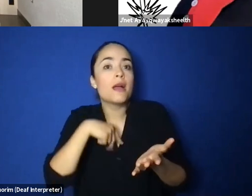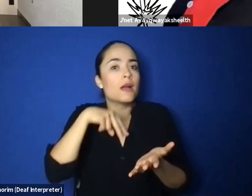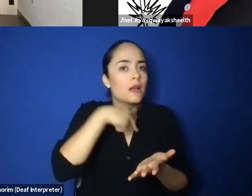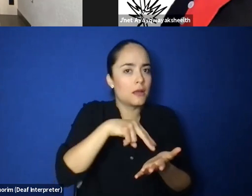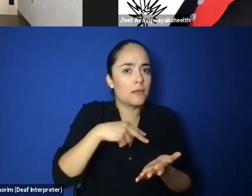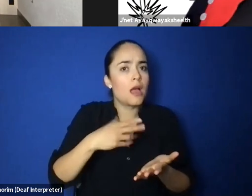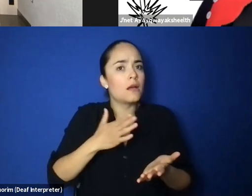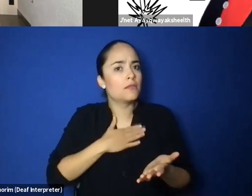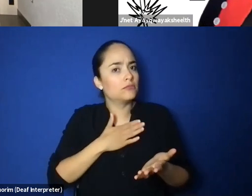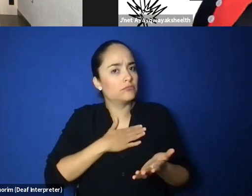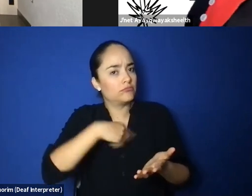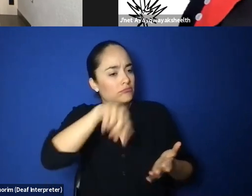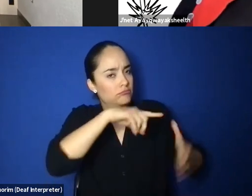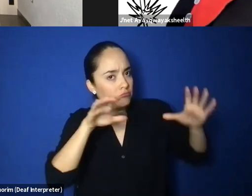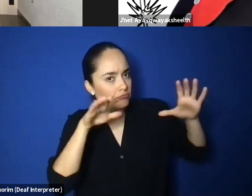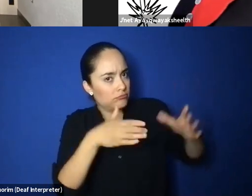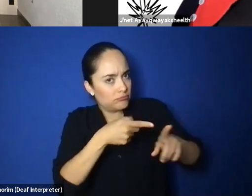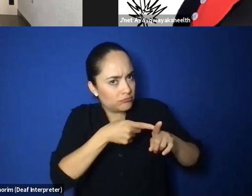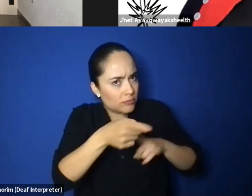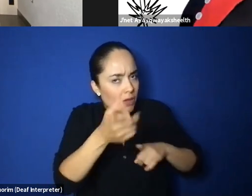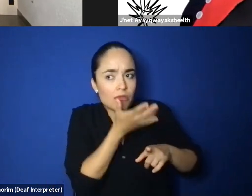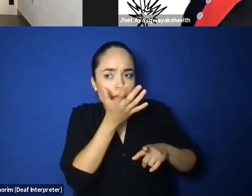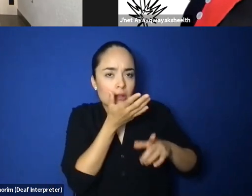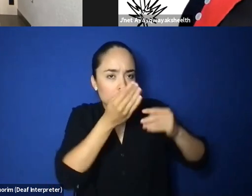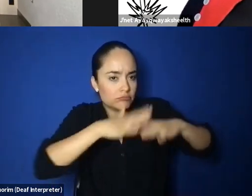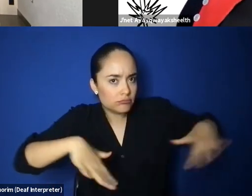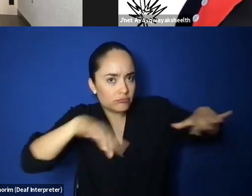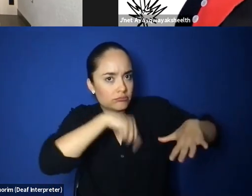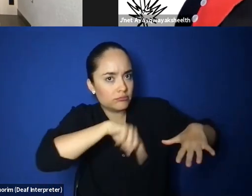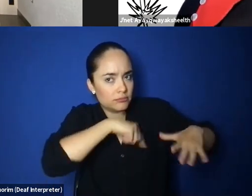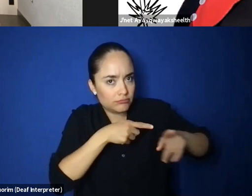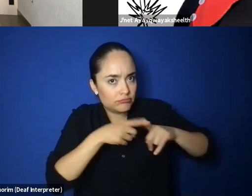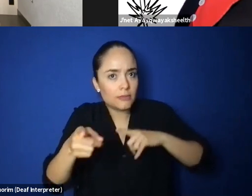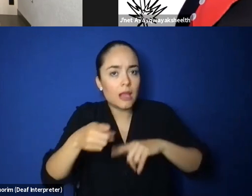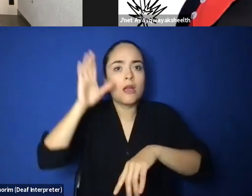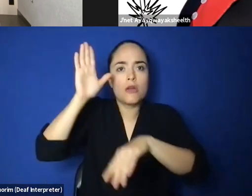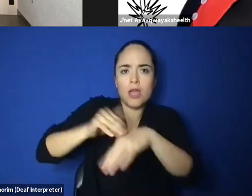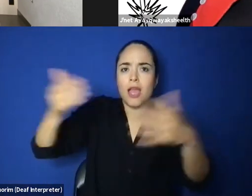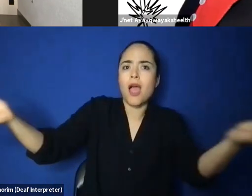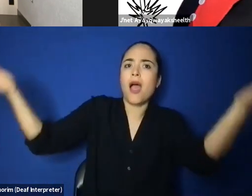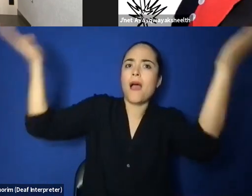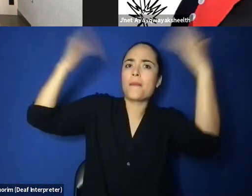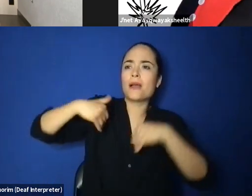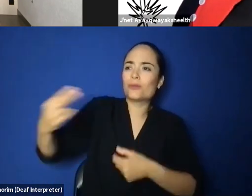so that's for everybody, whether you're Indigenous, whether you're, like, no matter where you're from,